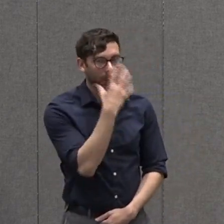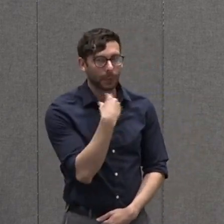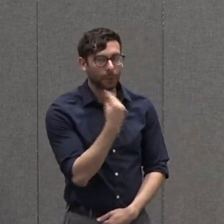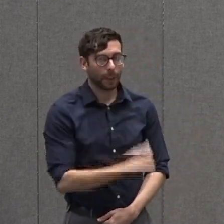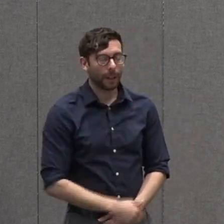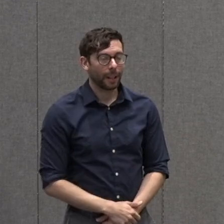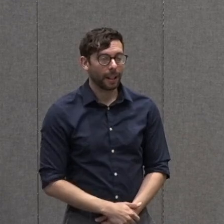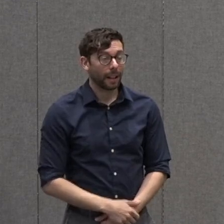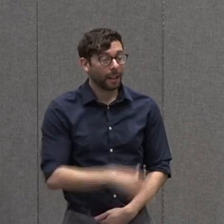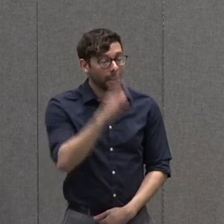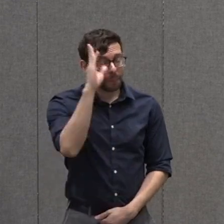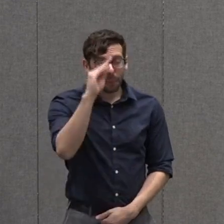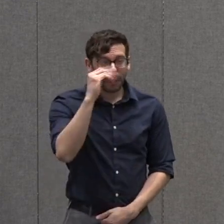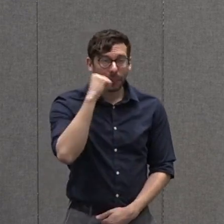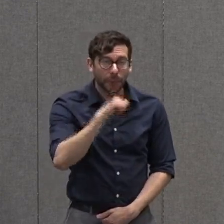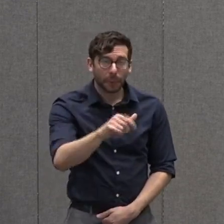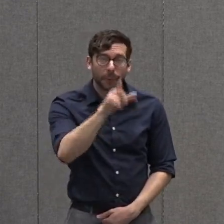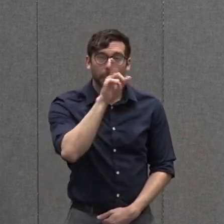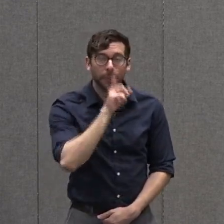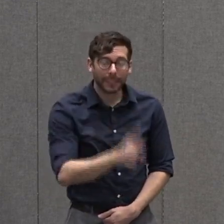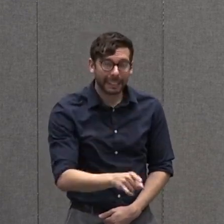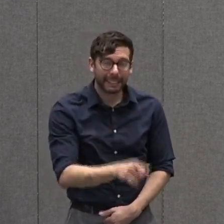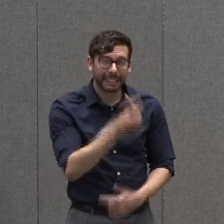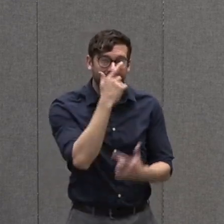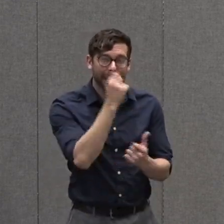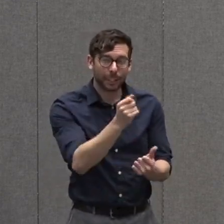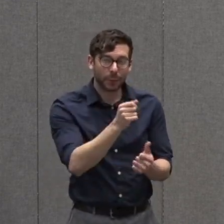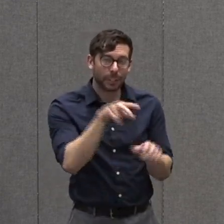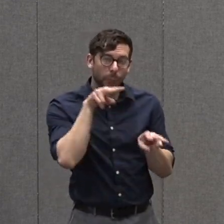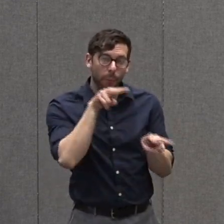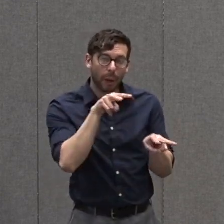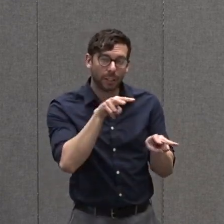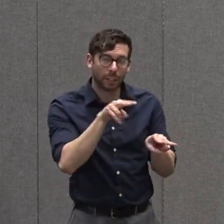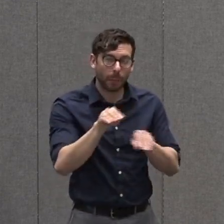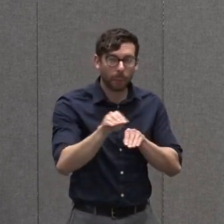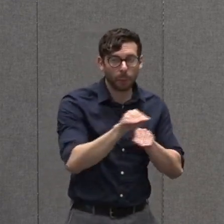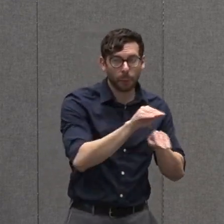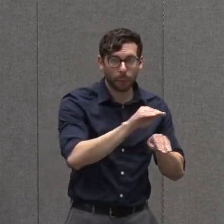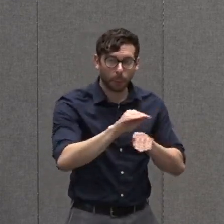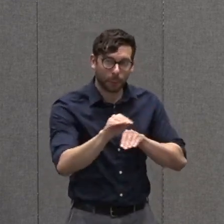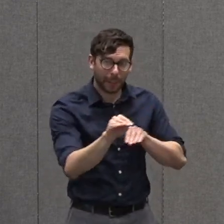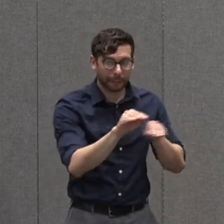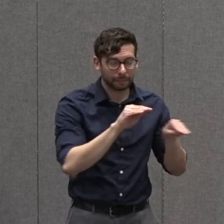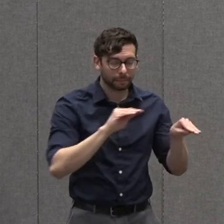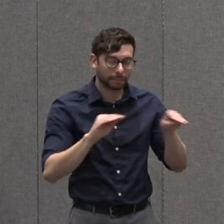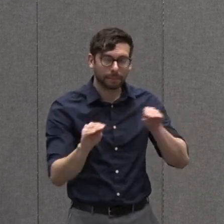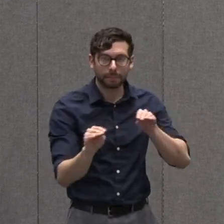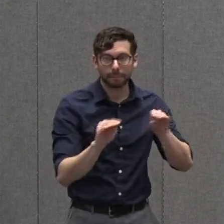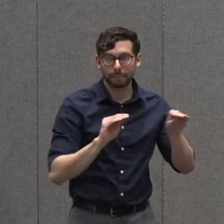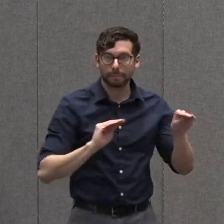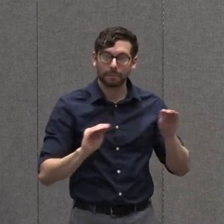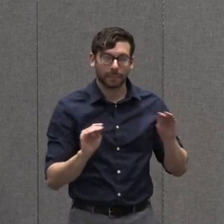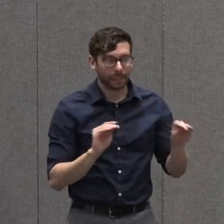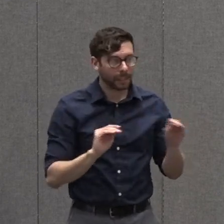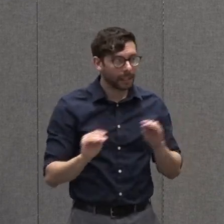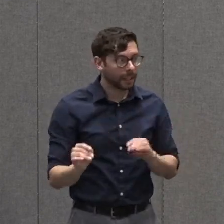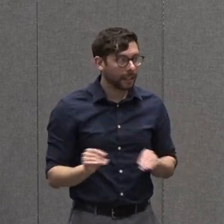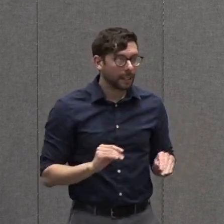Boys and girls, it's really interesting to see how they move, and you know, how the underpart of their body moves as they're going.